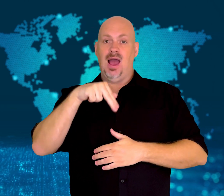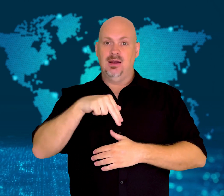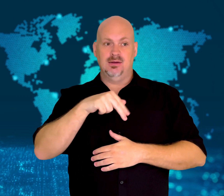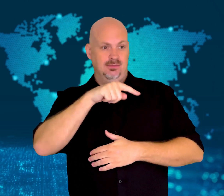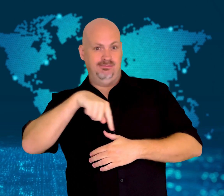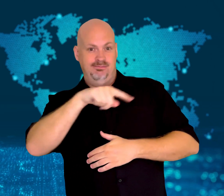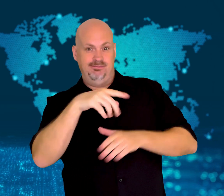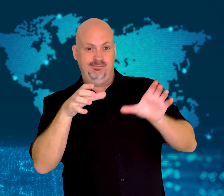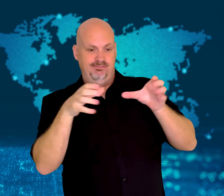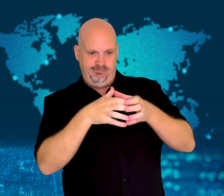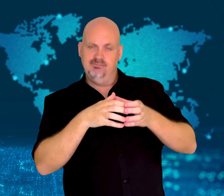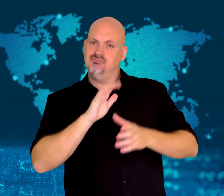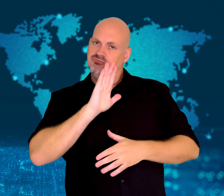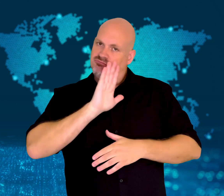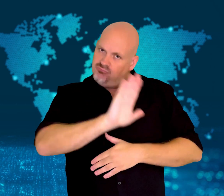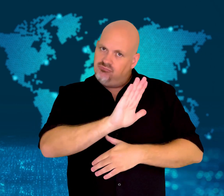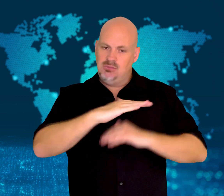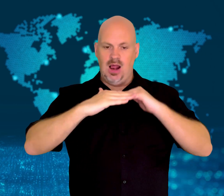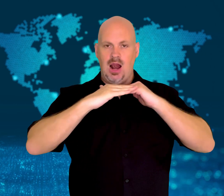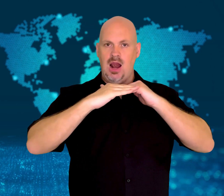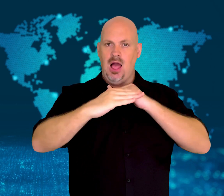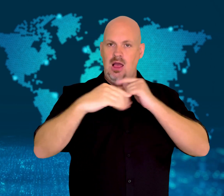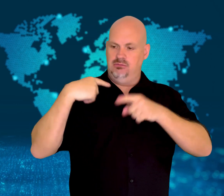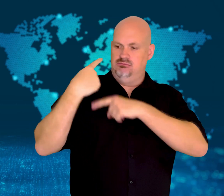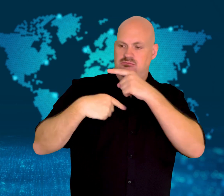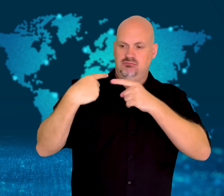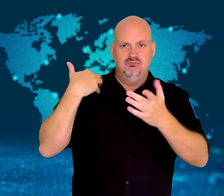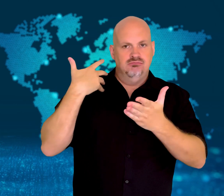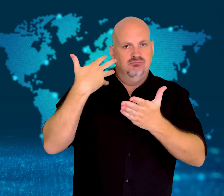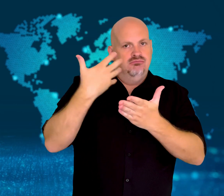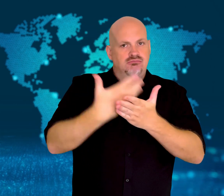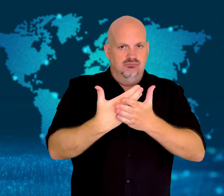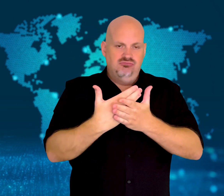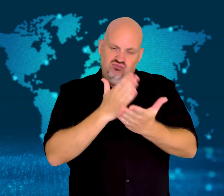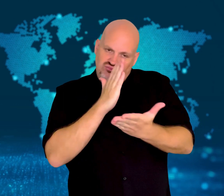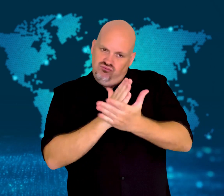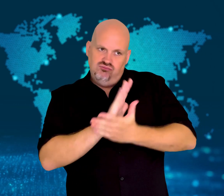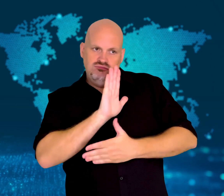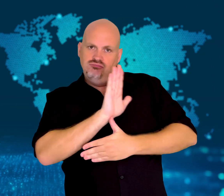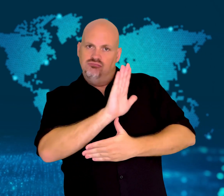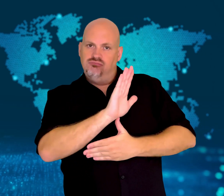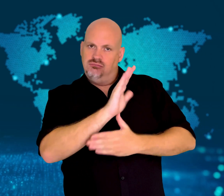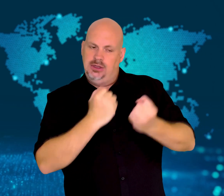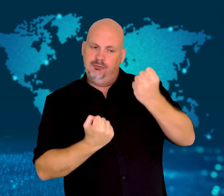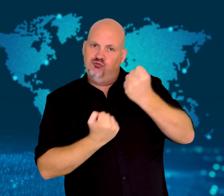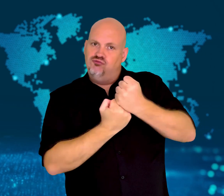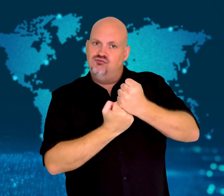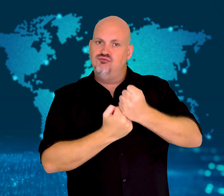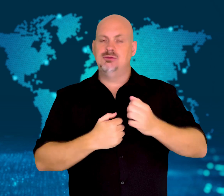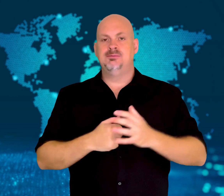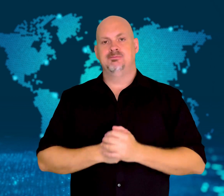the ancestral owners of the land.